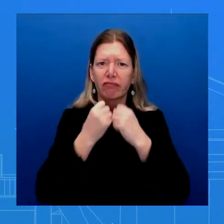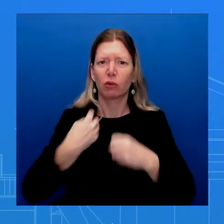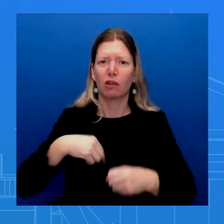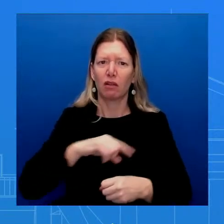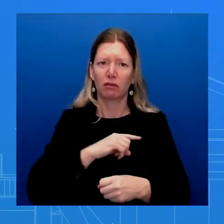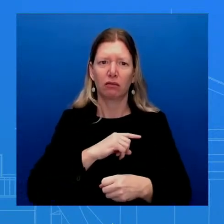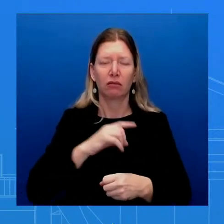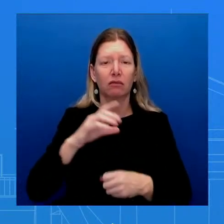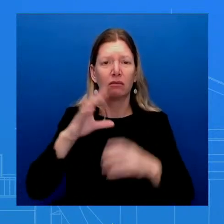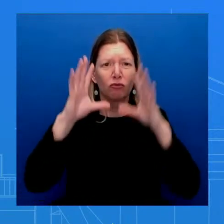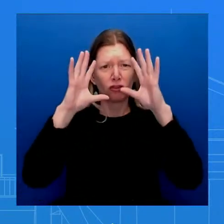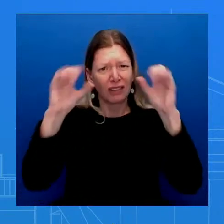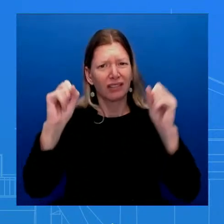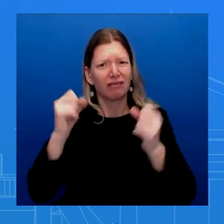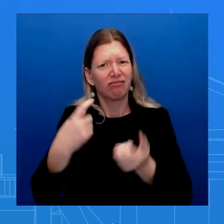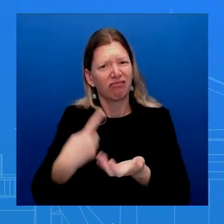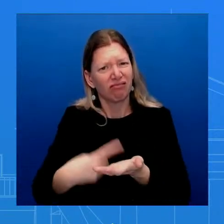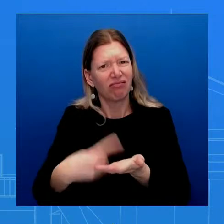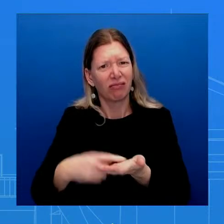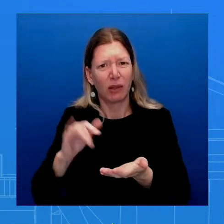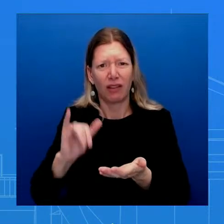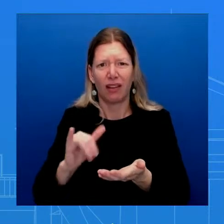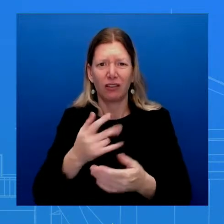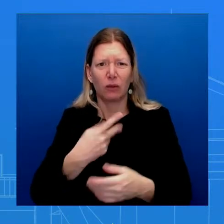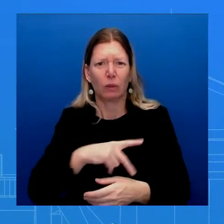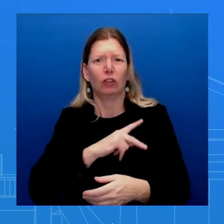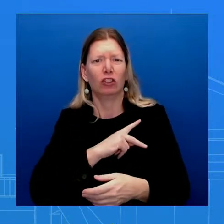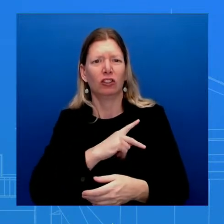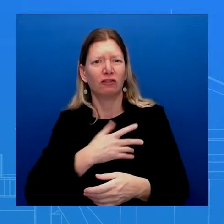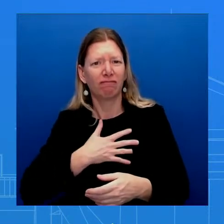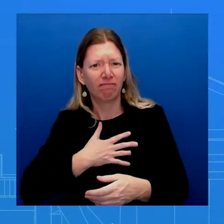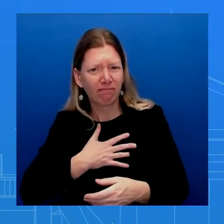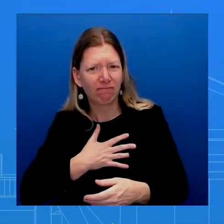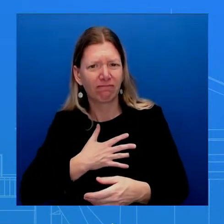working families, middle-class families. And that's why he's taken the actions that he has.